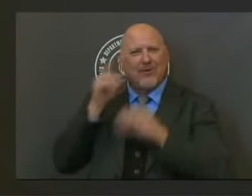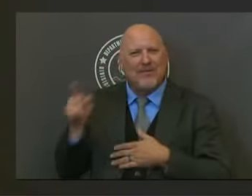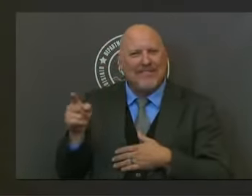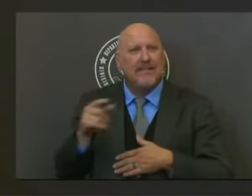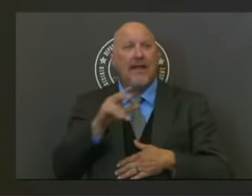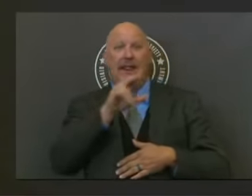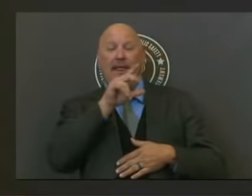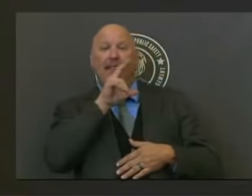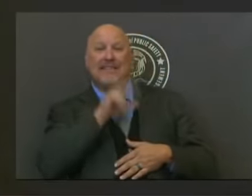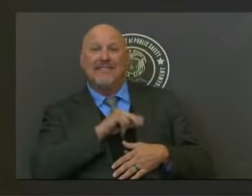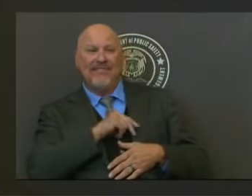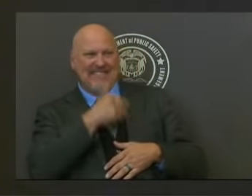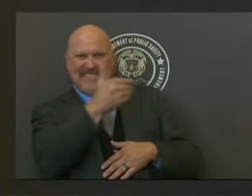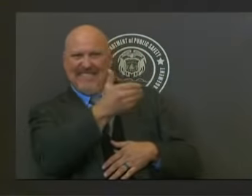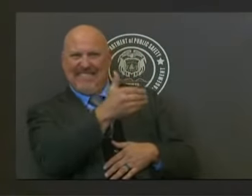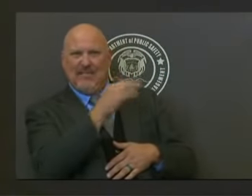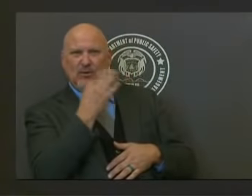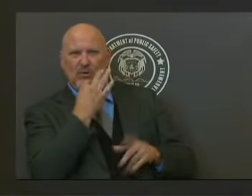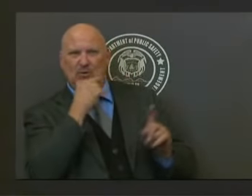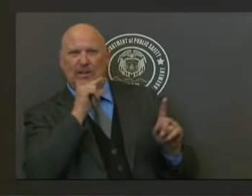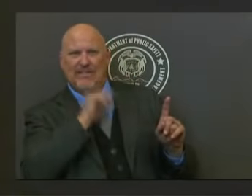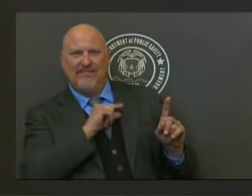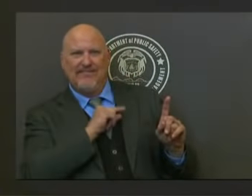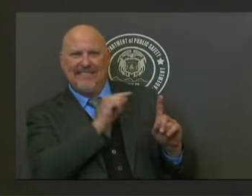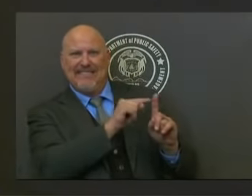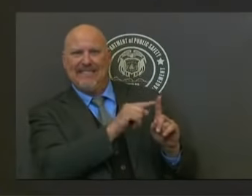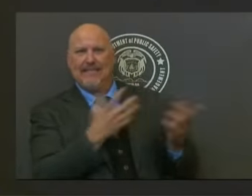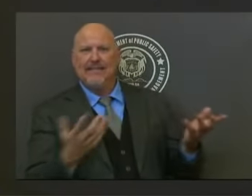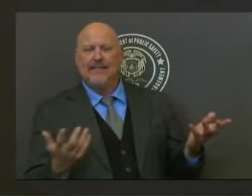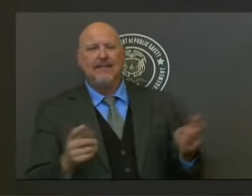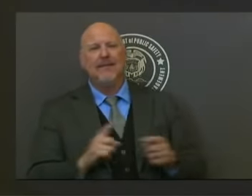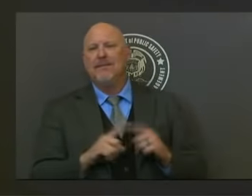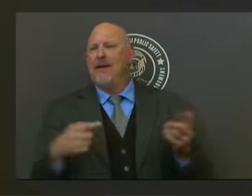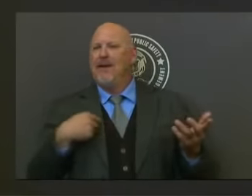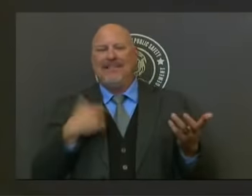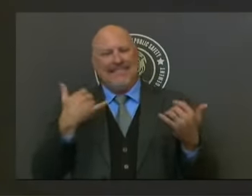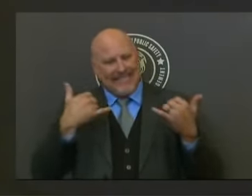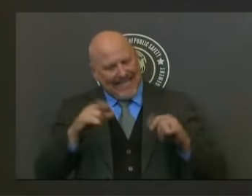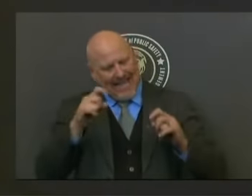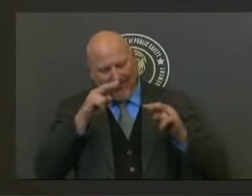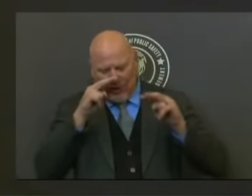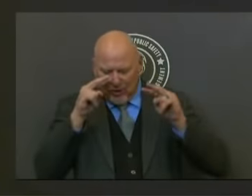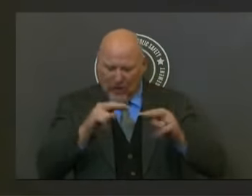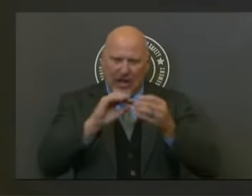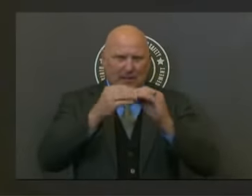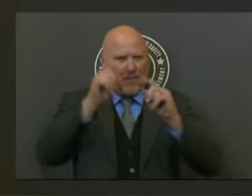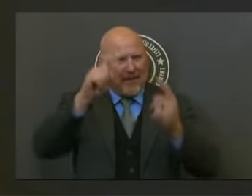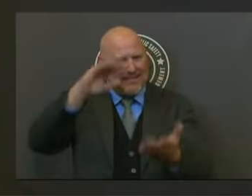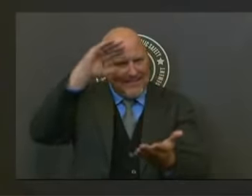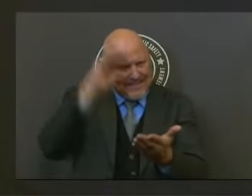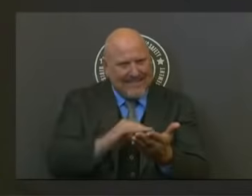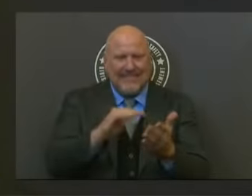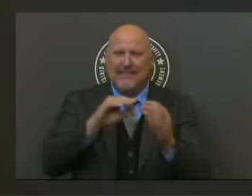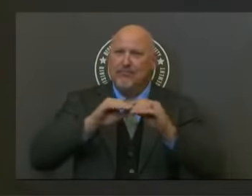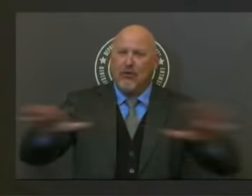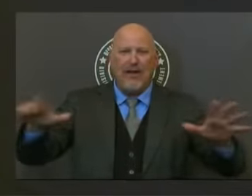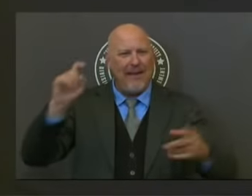by minimizing those social gatherings